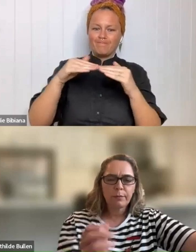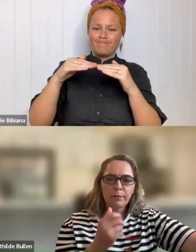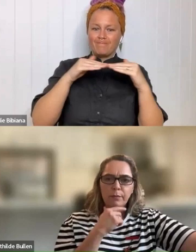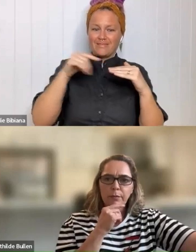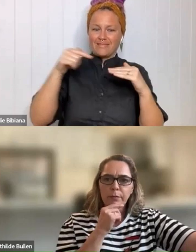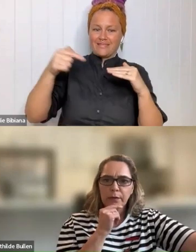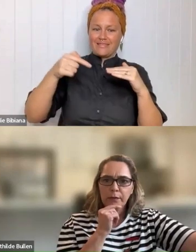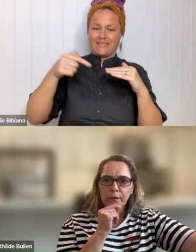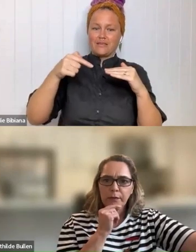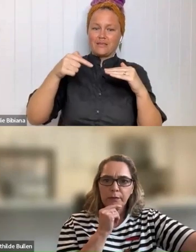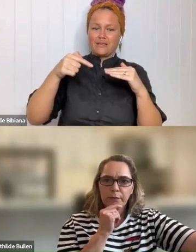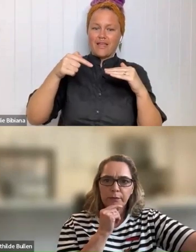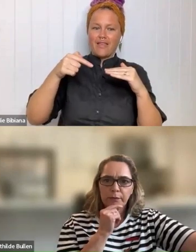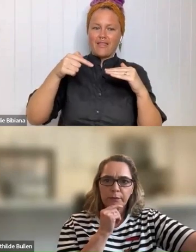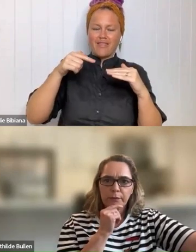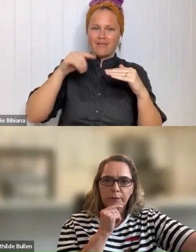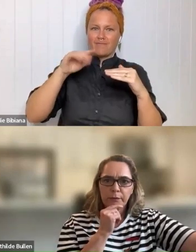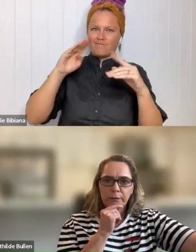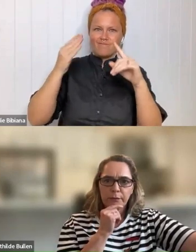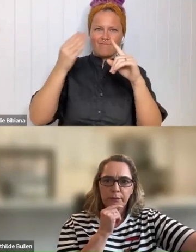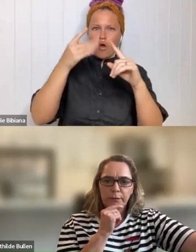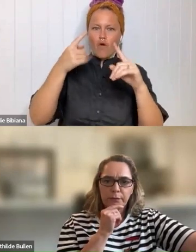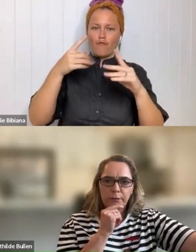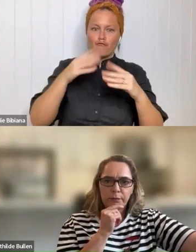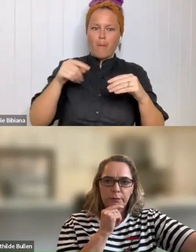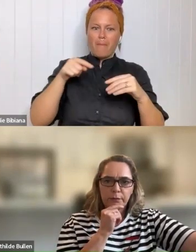absolute driver of that succession plan, and that we